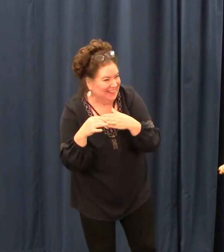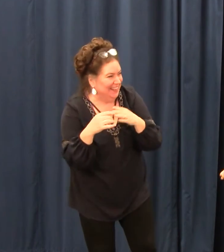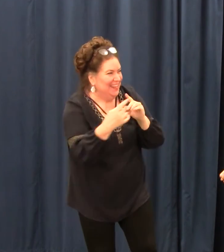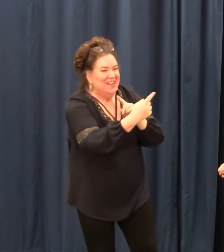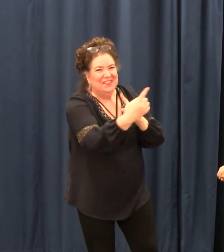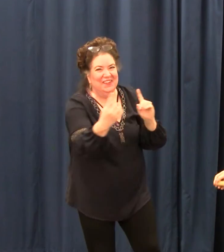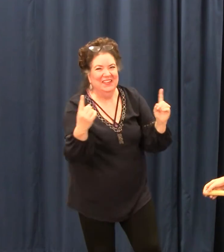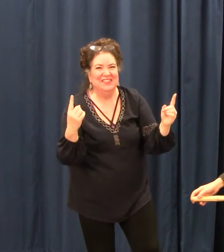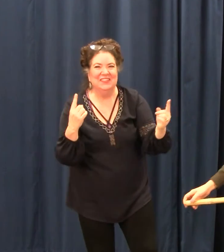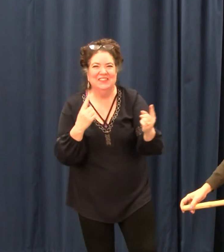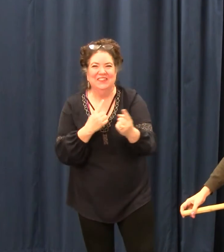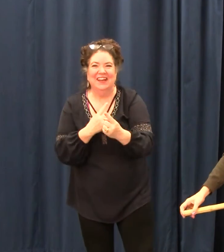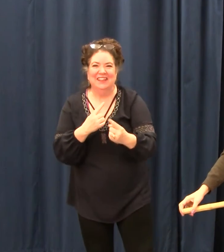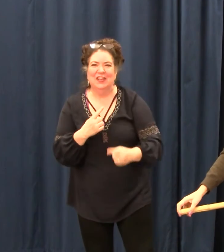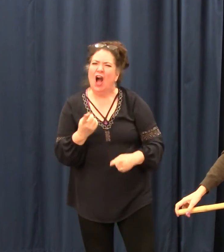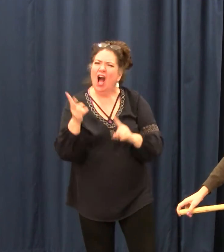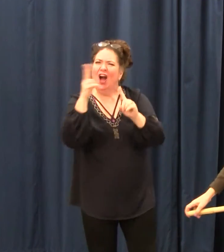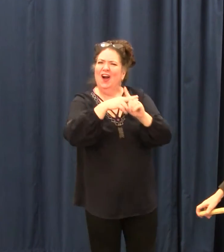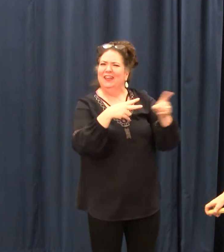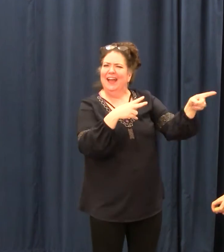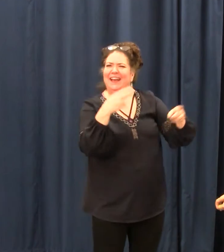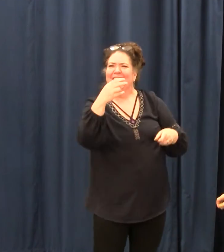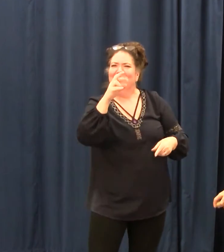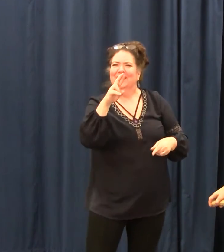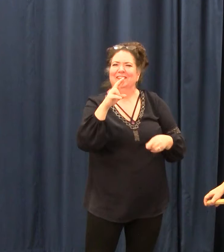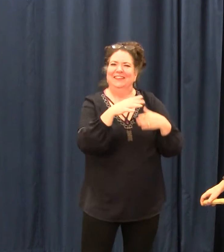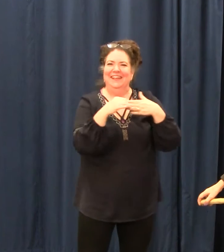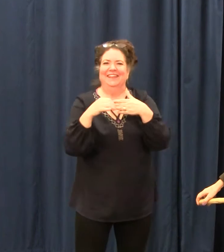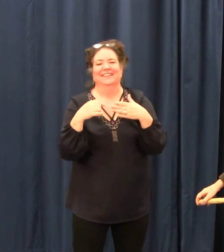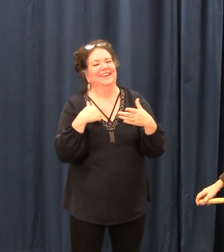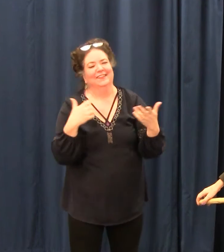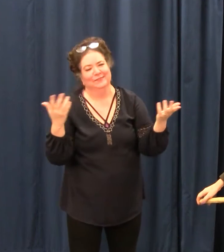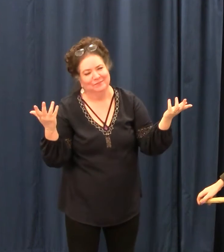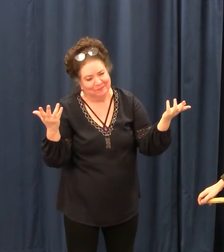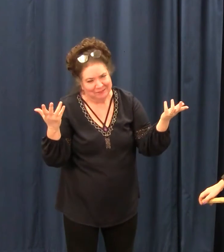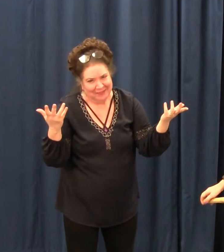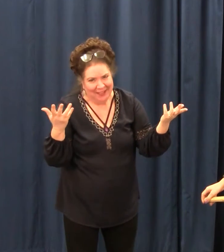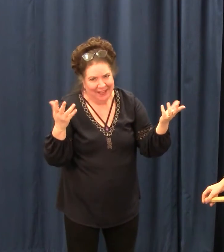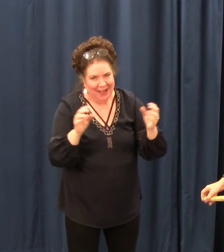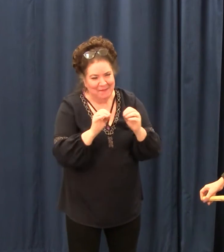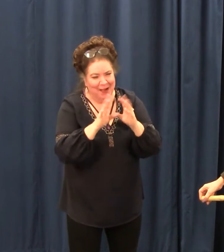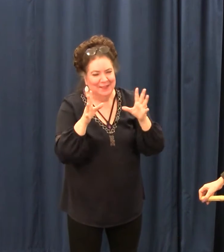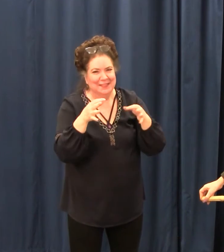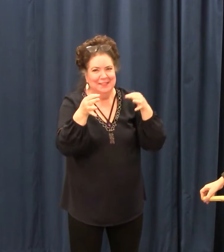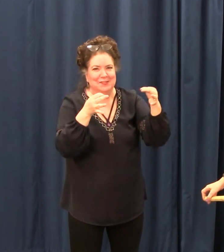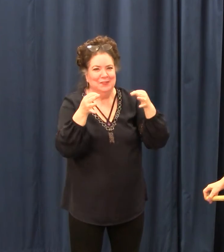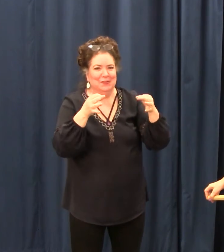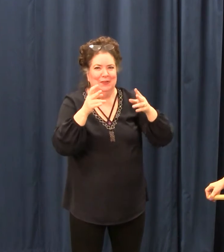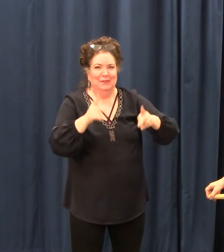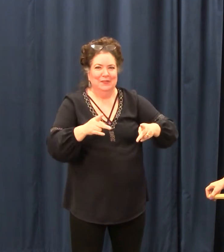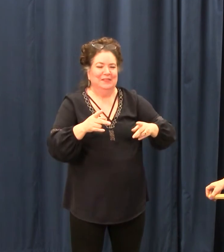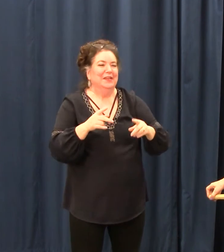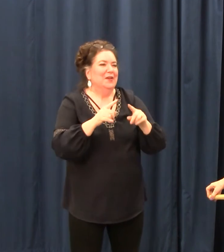around. I had said, "oh let Heather lead and then I'm obviously such a controlling person!